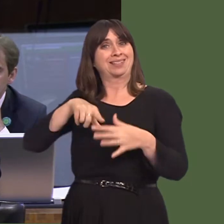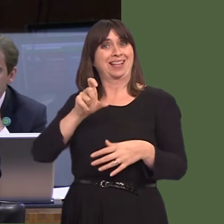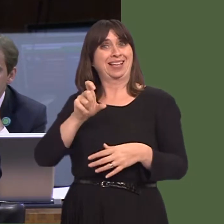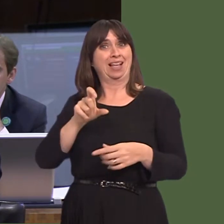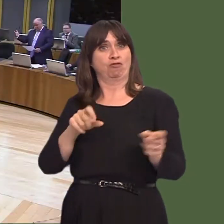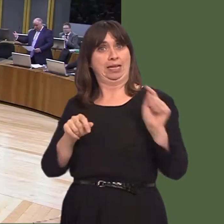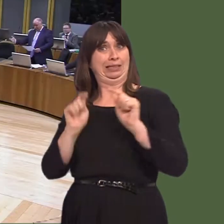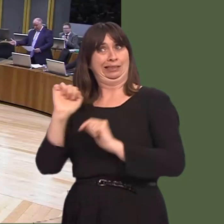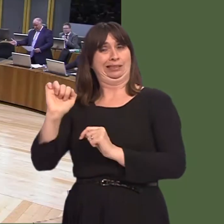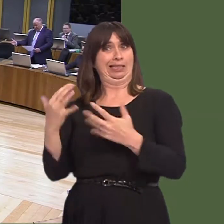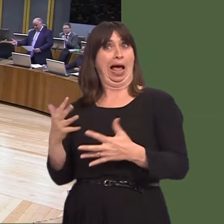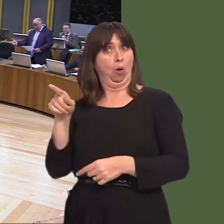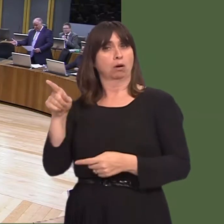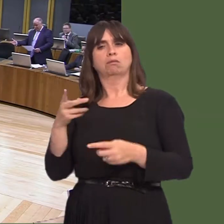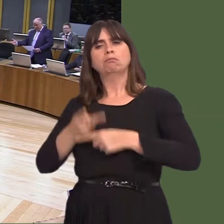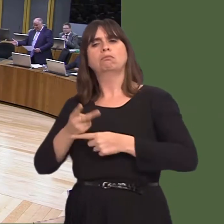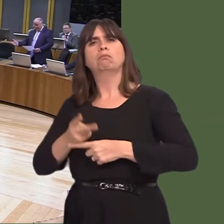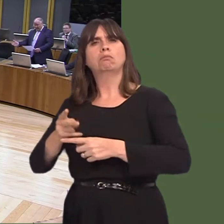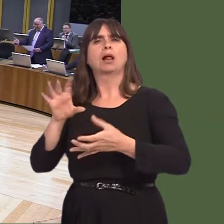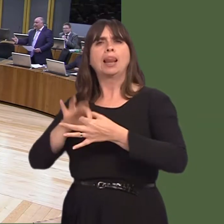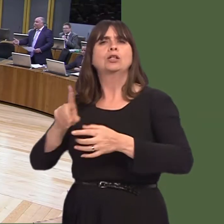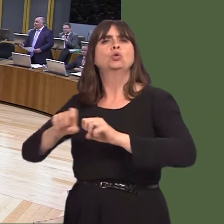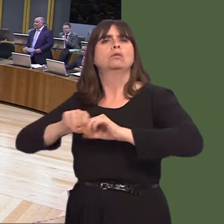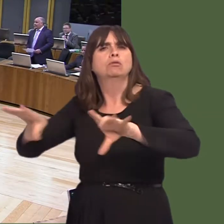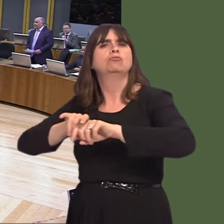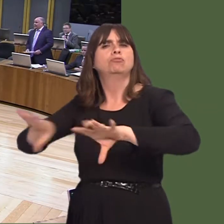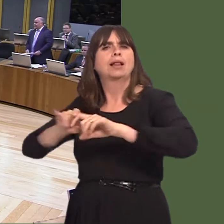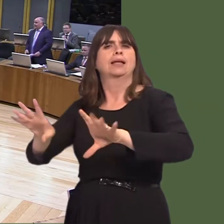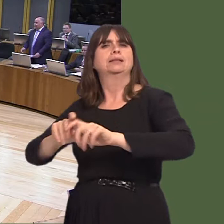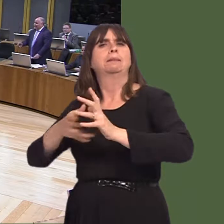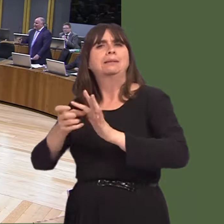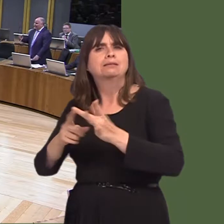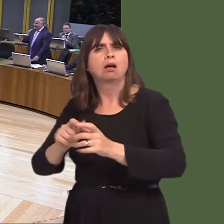It refers to the press releases that were put out and the Government's written statement.